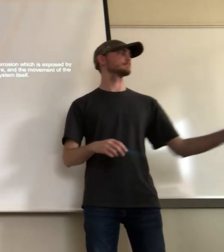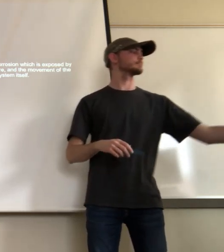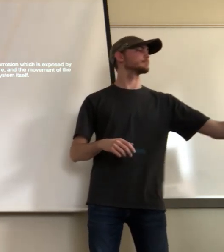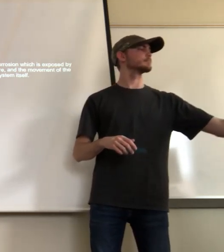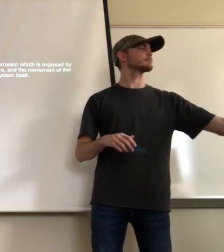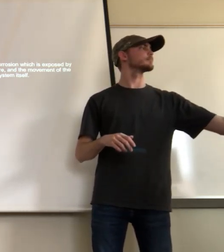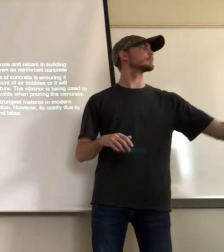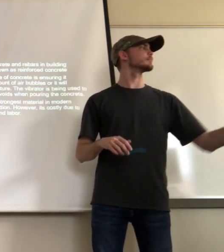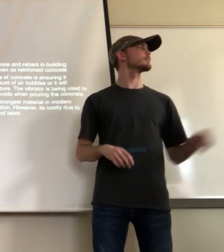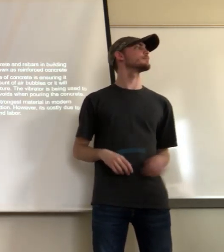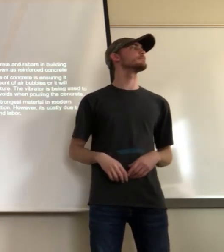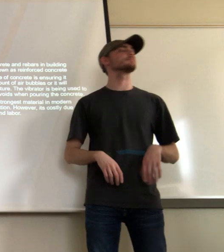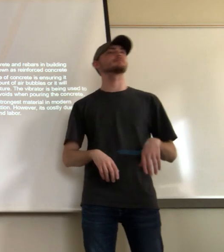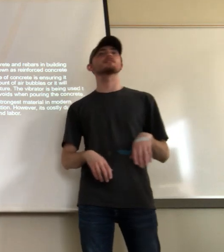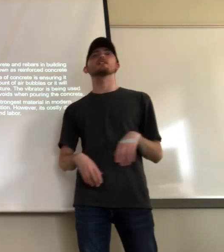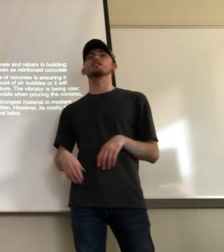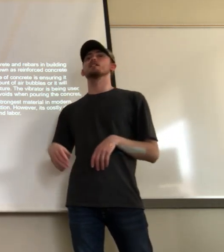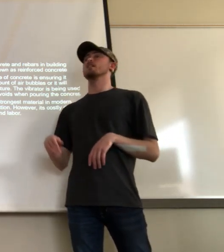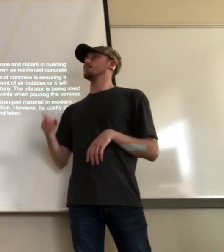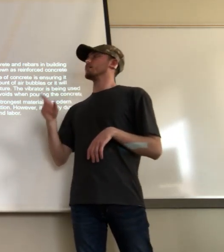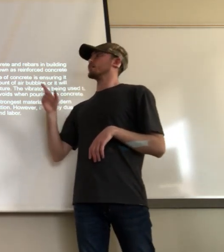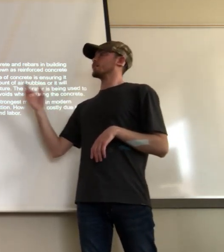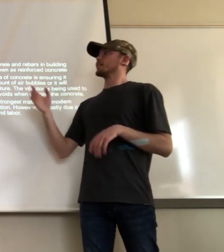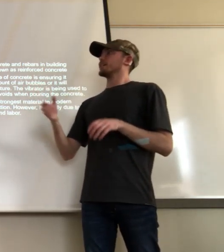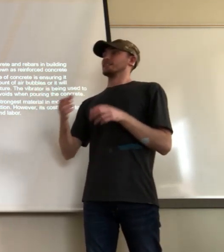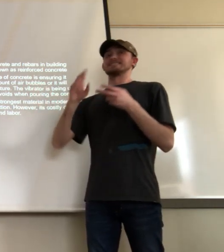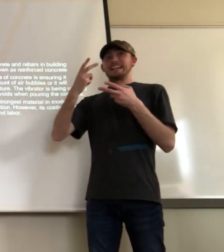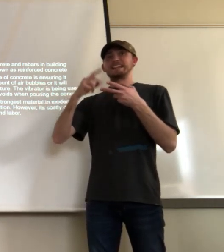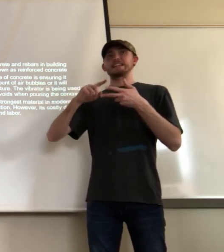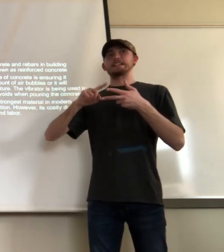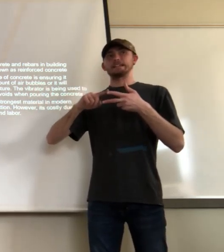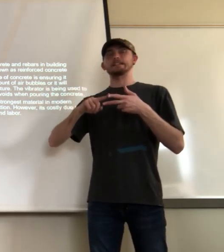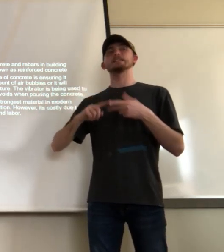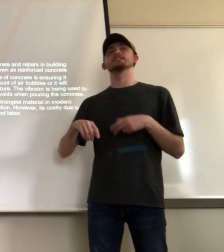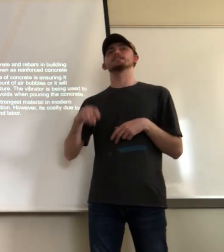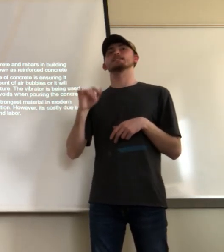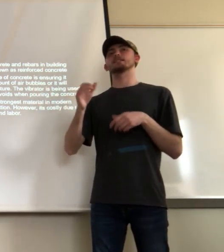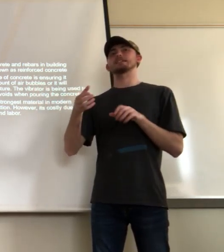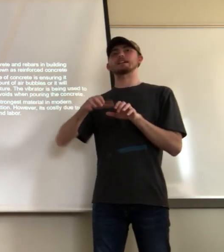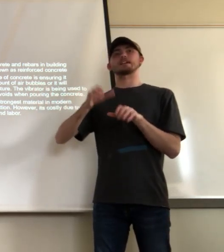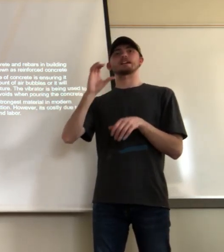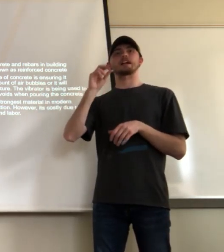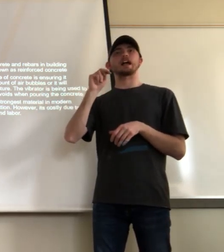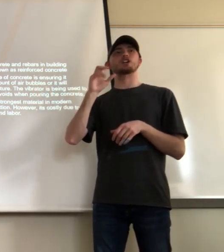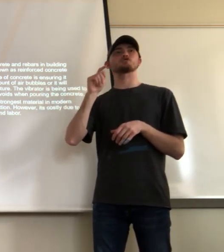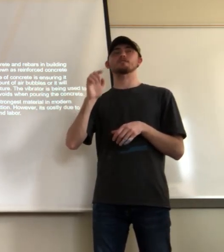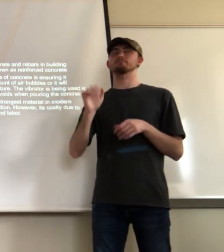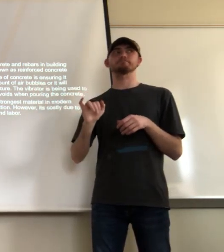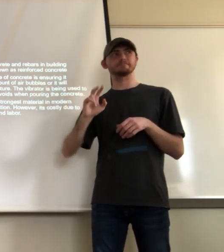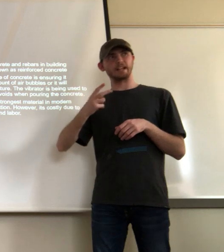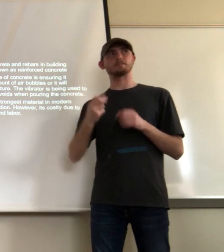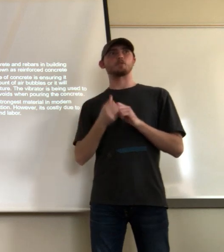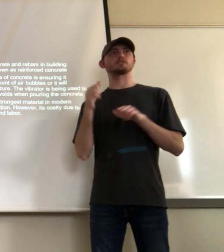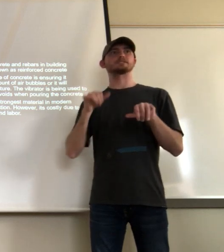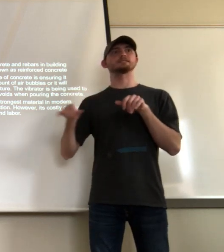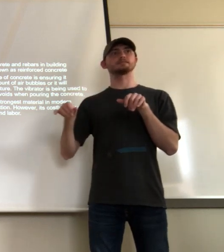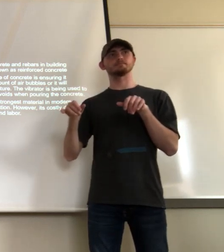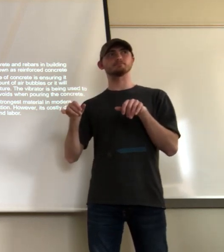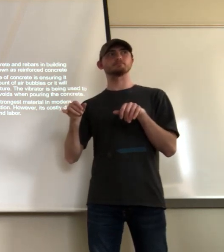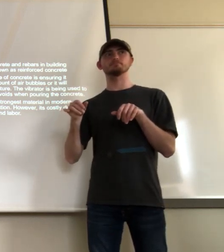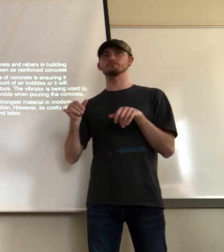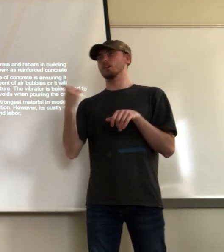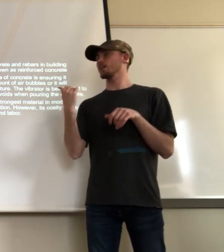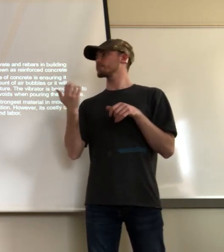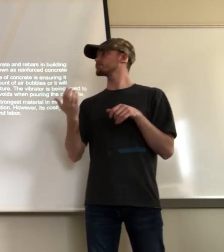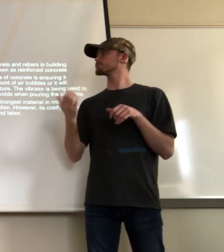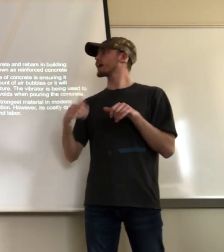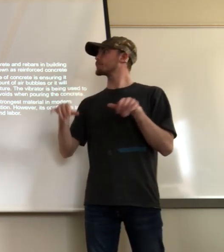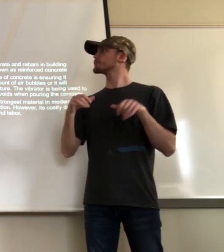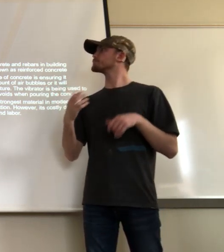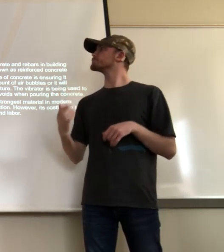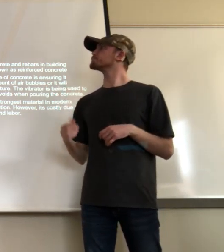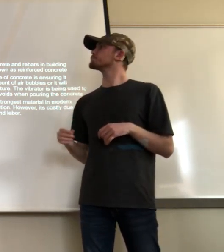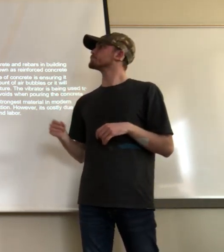The temperature and movement of the environment or system itself are other cons for steel.